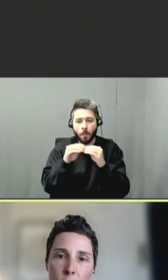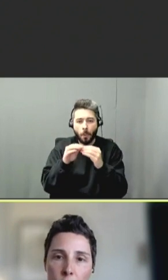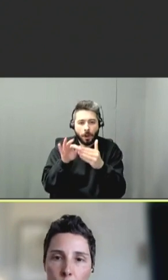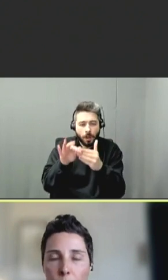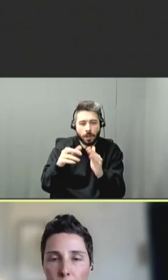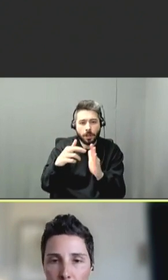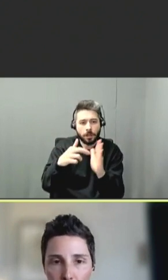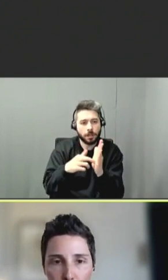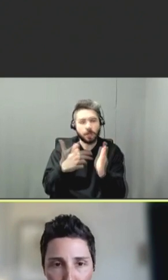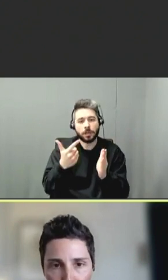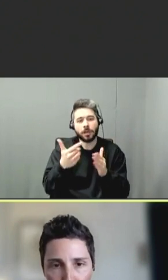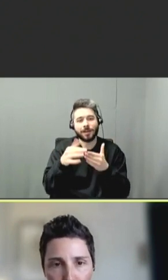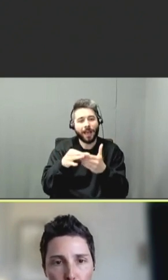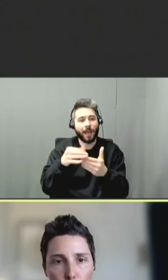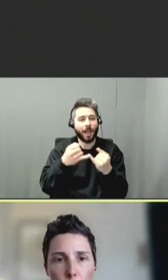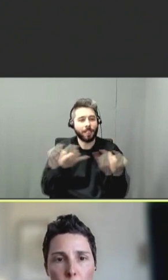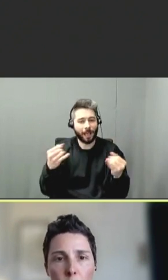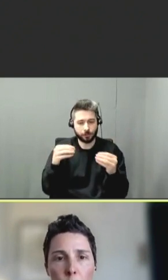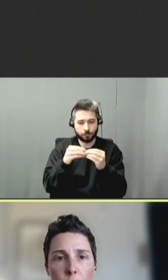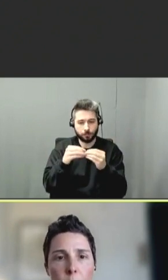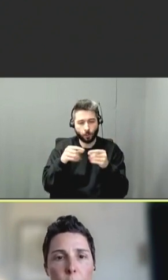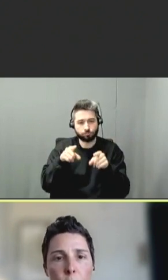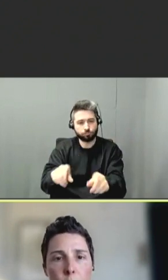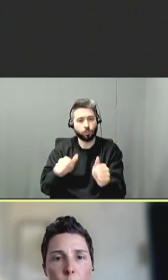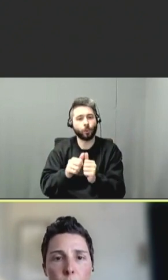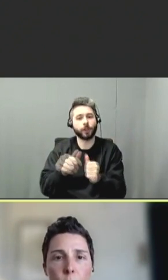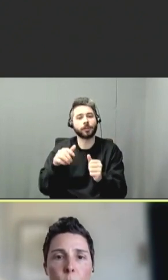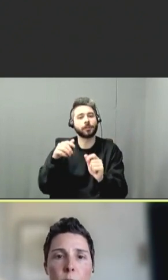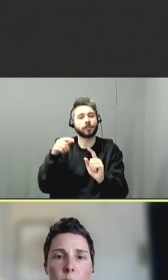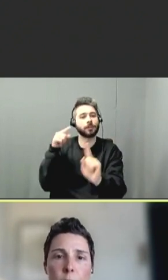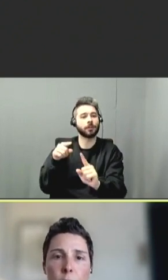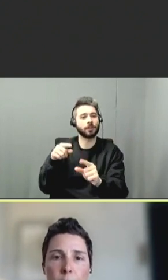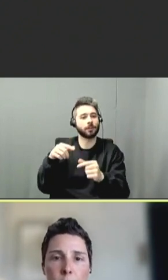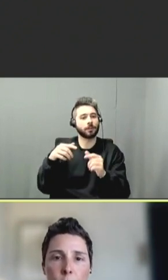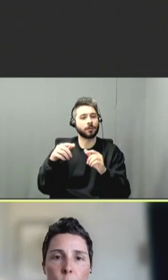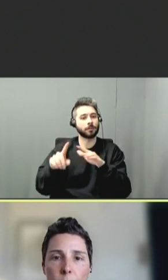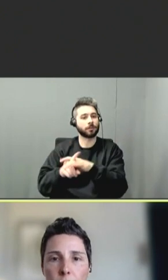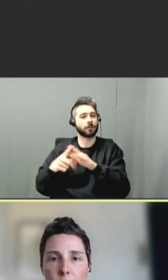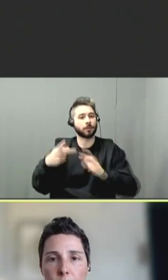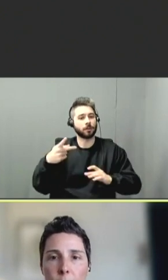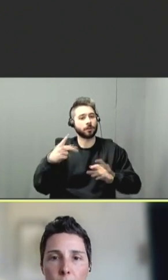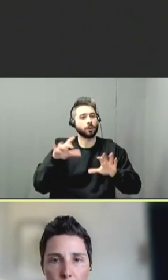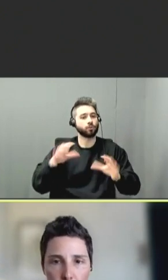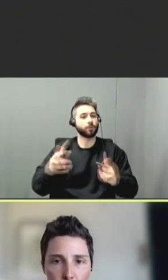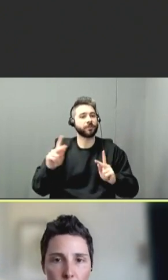of the target population; an ability for CBOs to receive a vaccine directly instead of having to